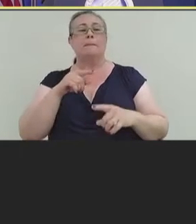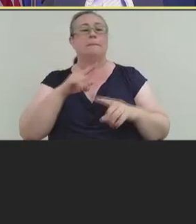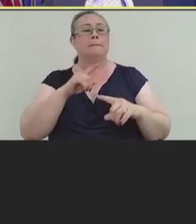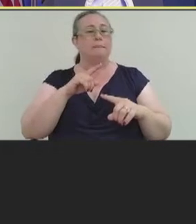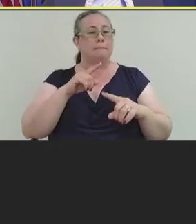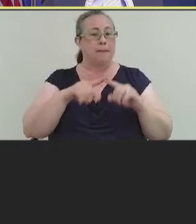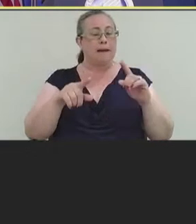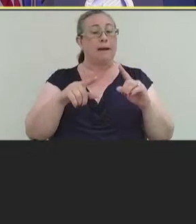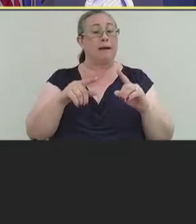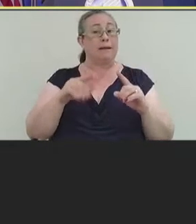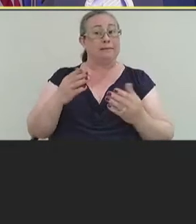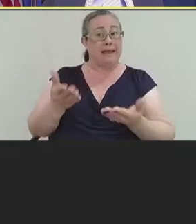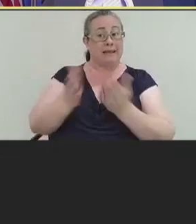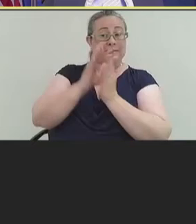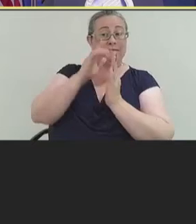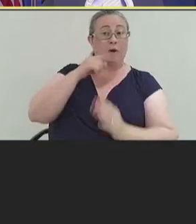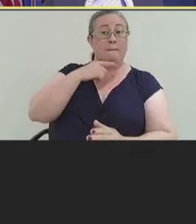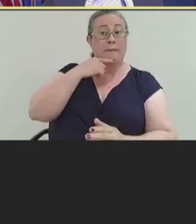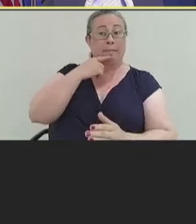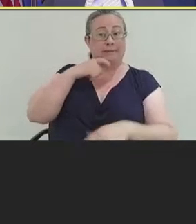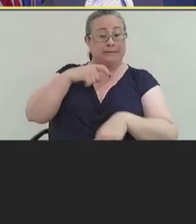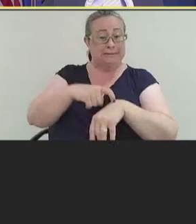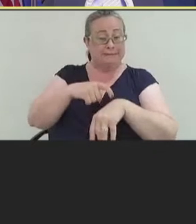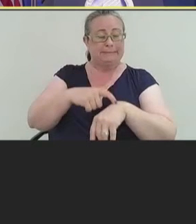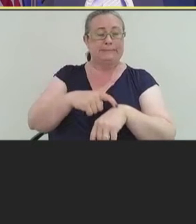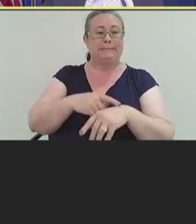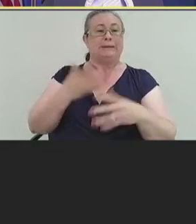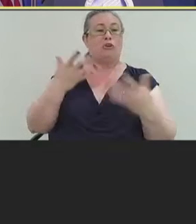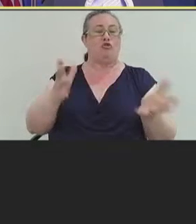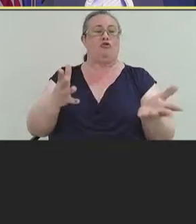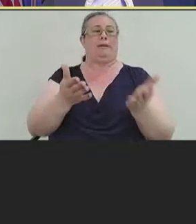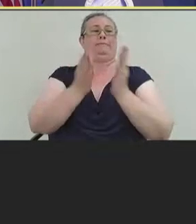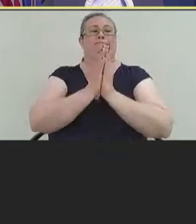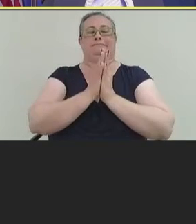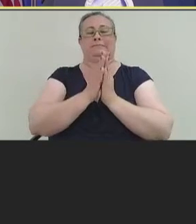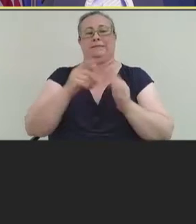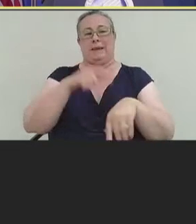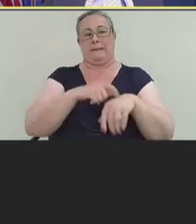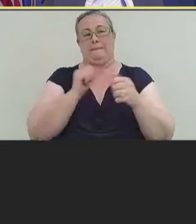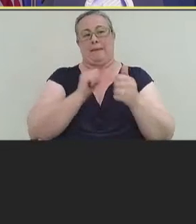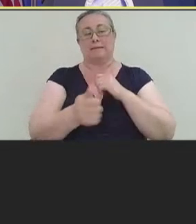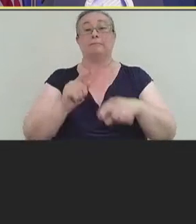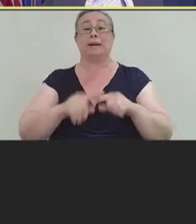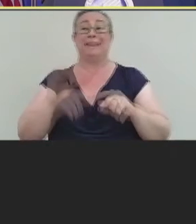anyone can submit a written comment up to three pages in length to nvac@hhs.gov.